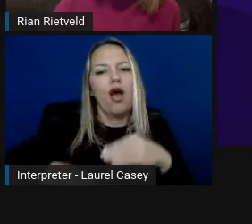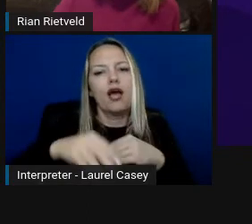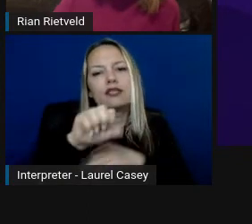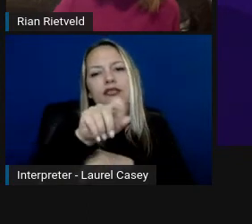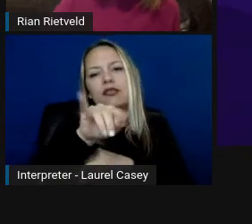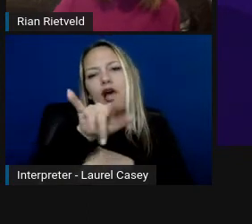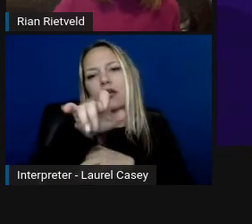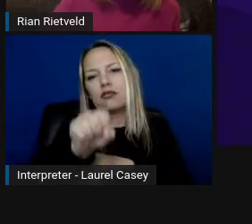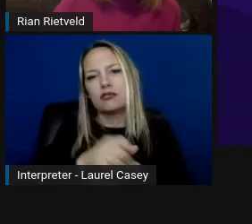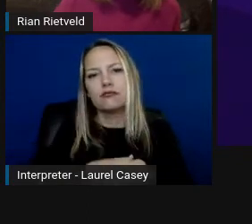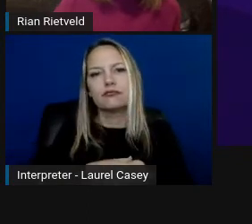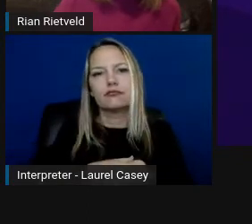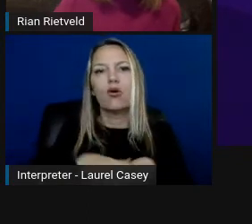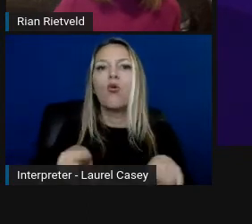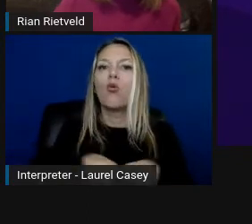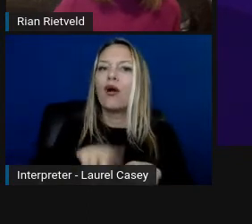You also want to be careful with dropdowns.